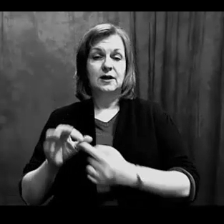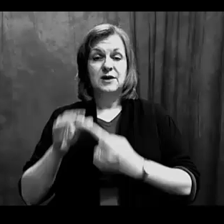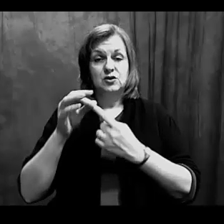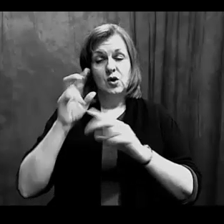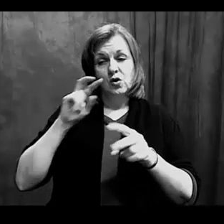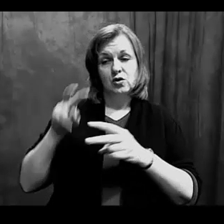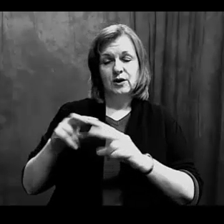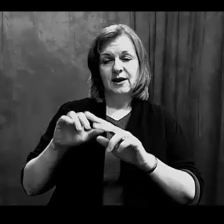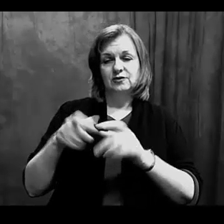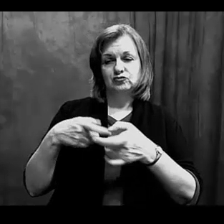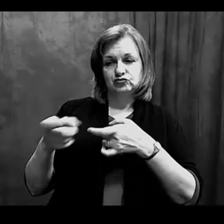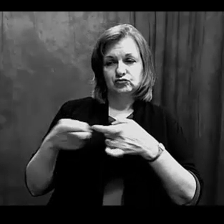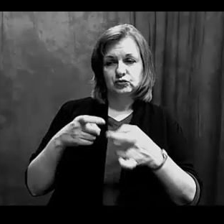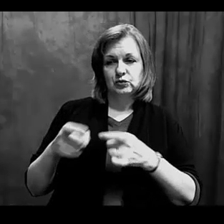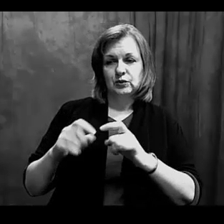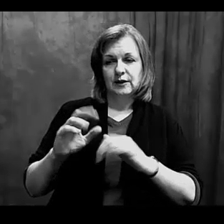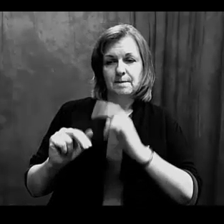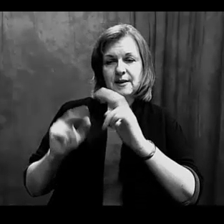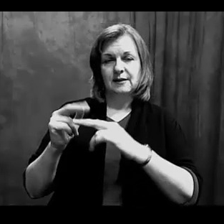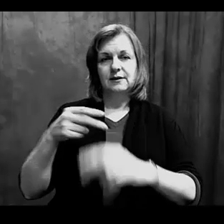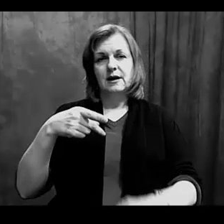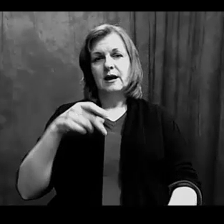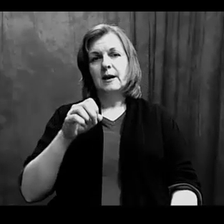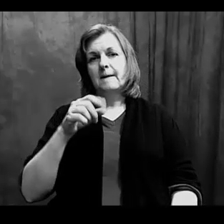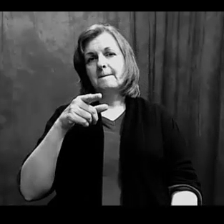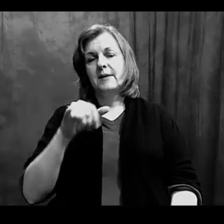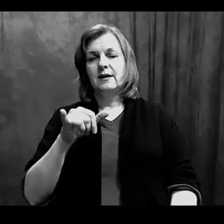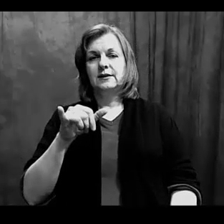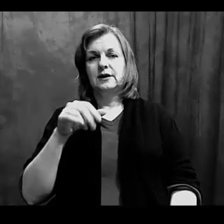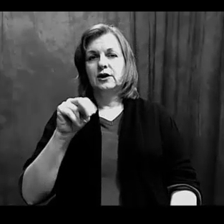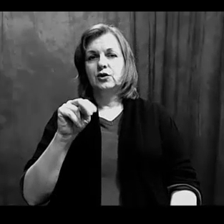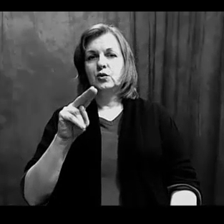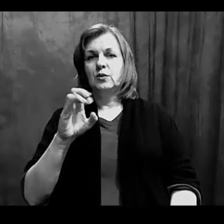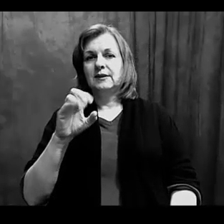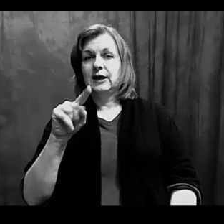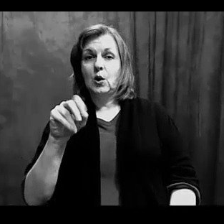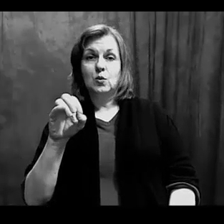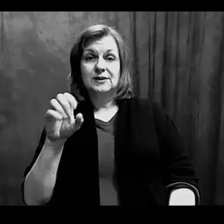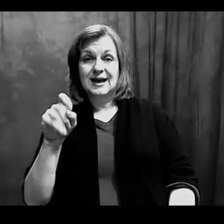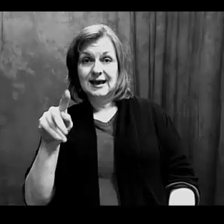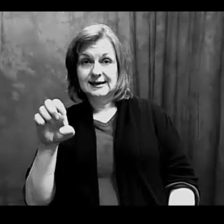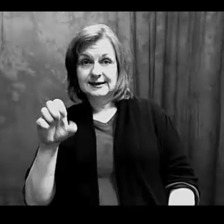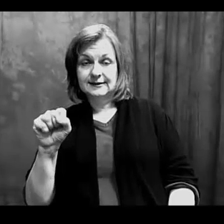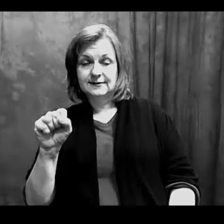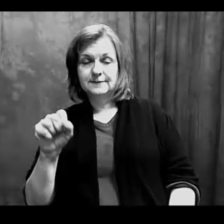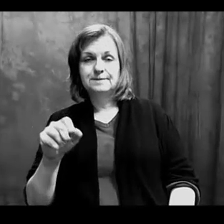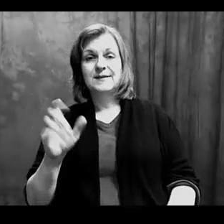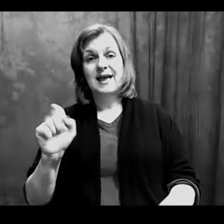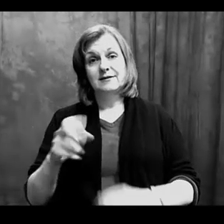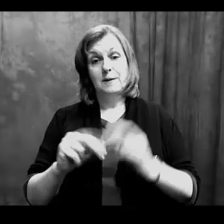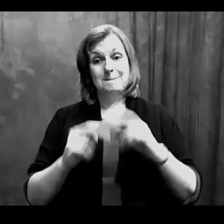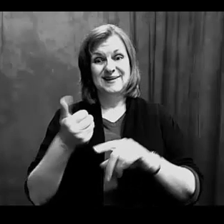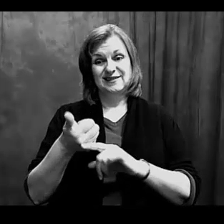so this is what is referred to as the "Central Dogma